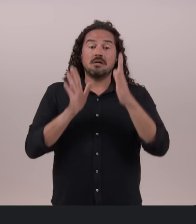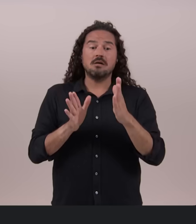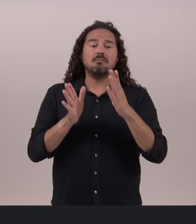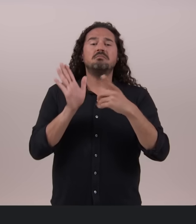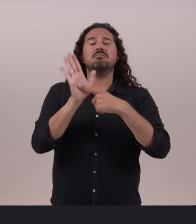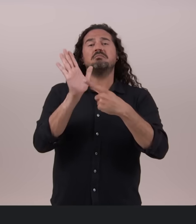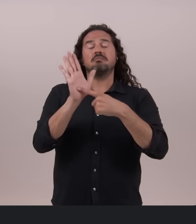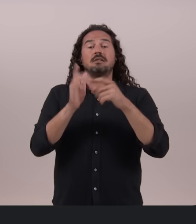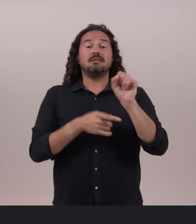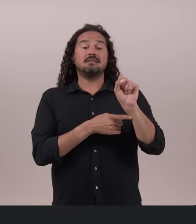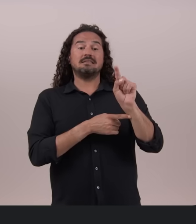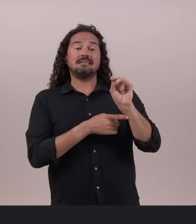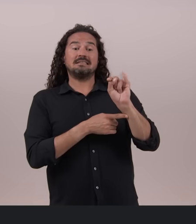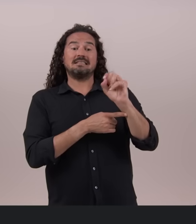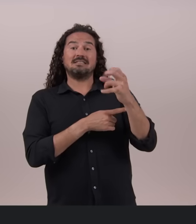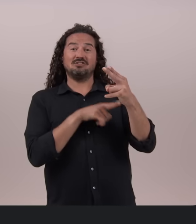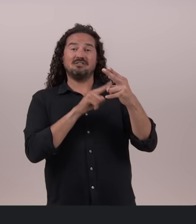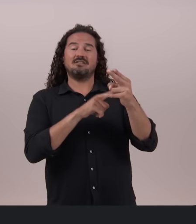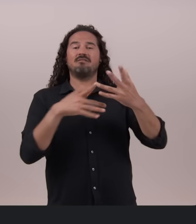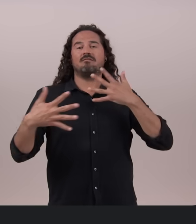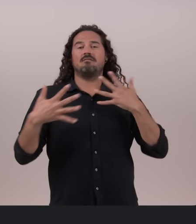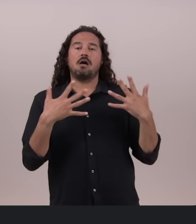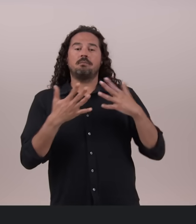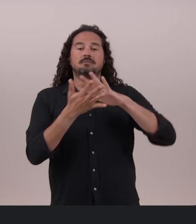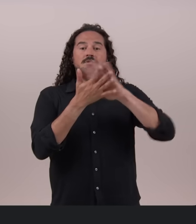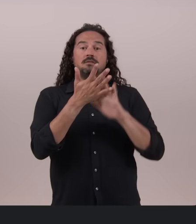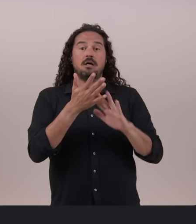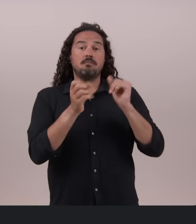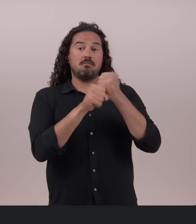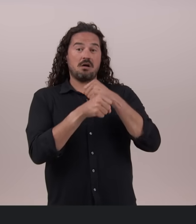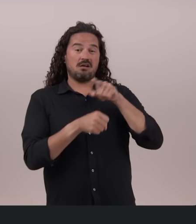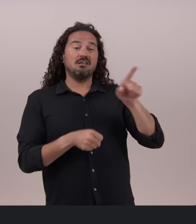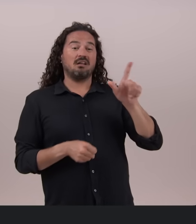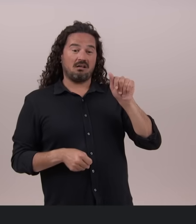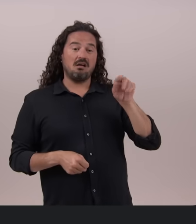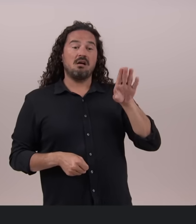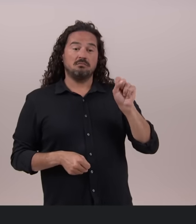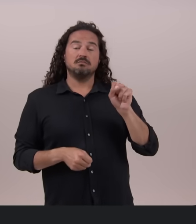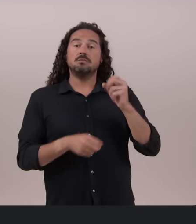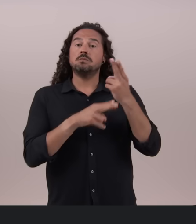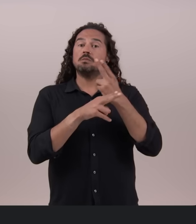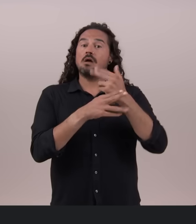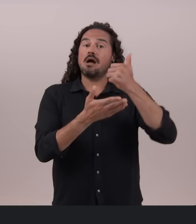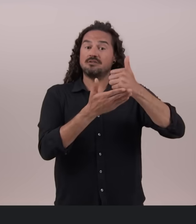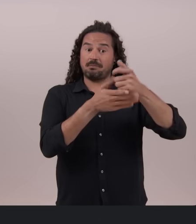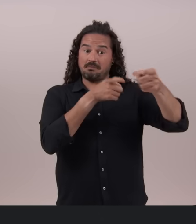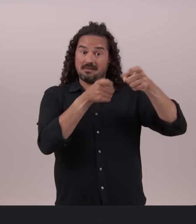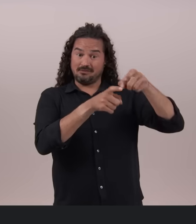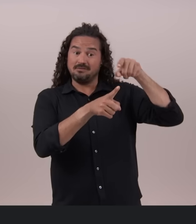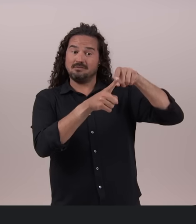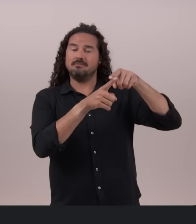our vibe design product in Labs, used Managed Agents to enable their users to import their project's design system